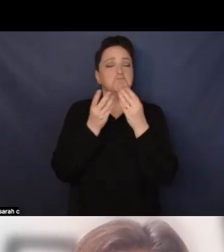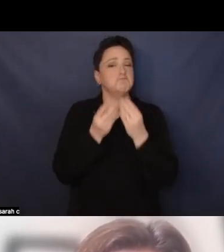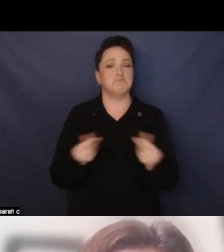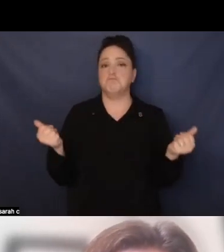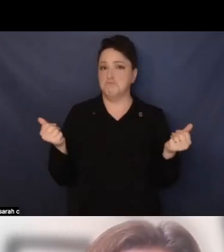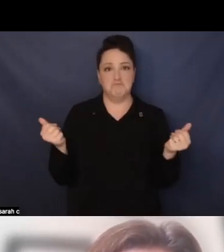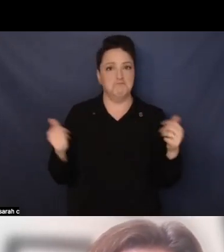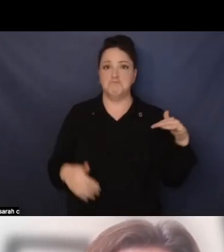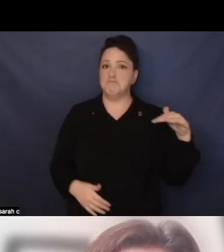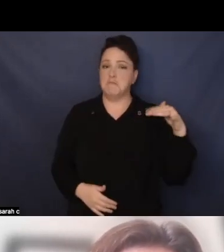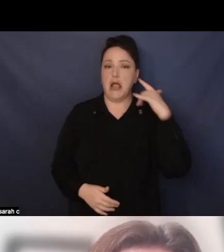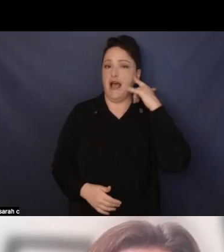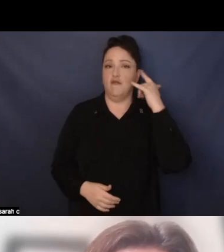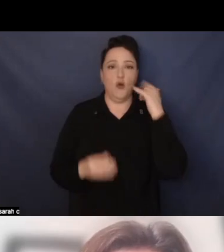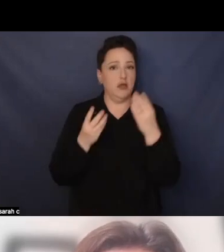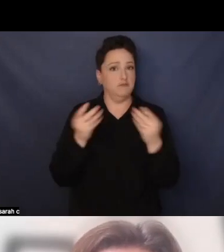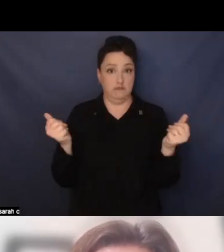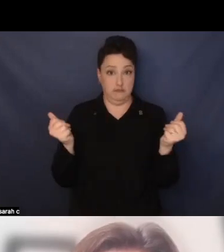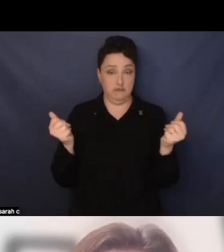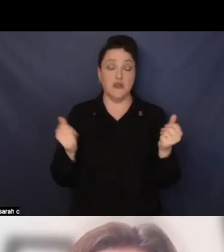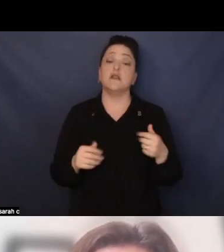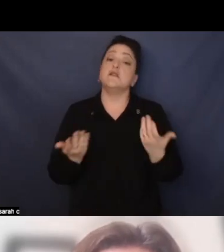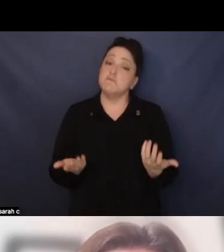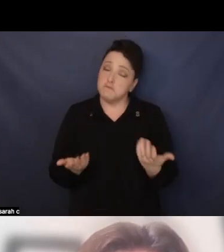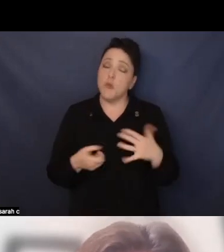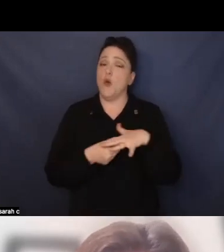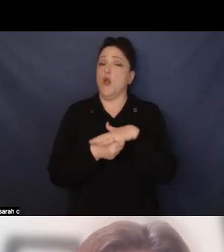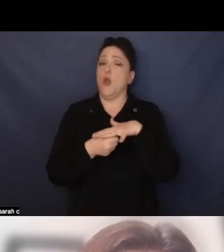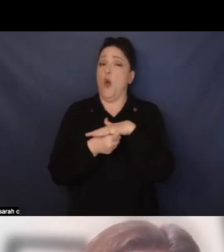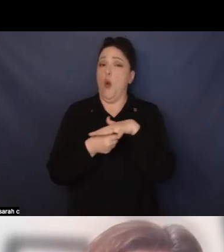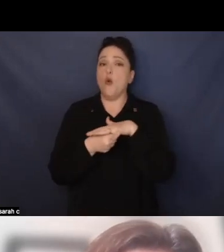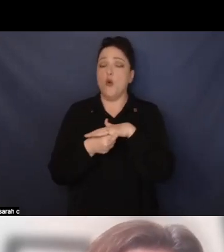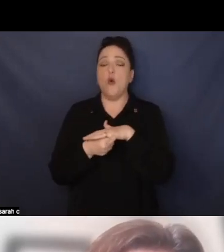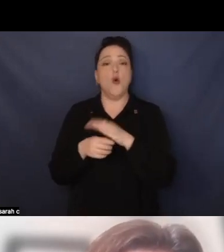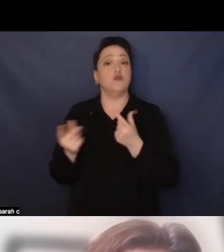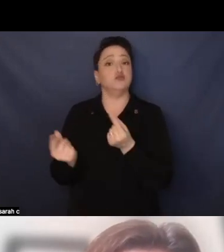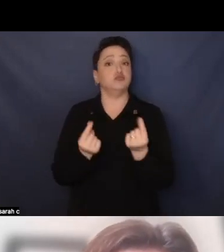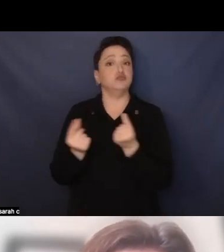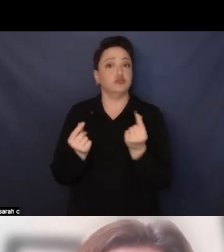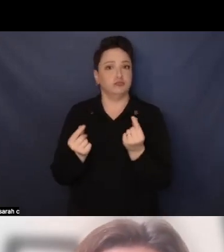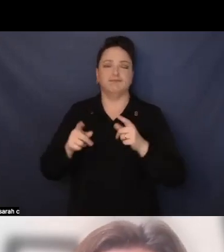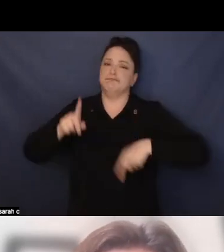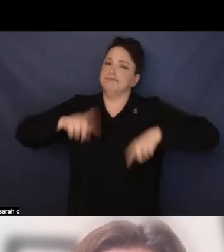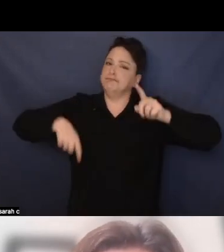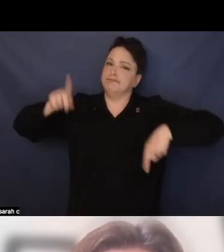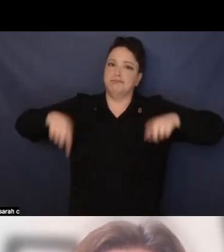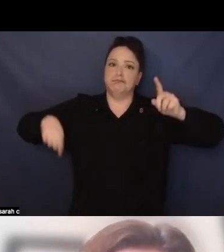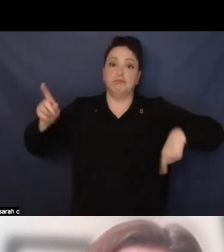local practices do vary. And we have some examples here on the next few slides. This is